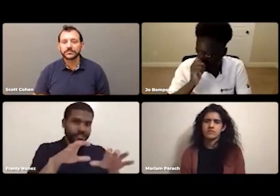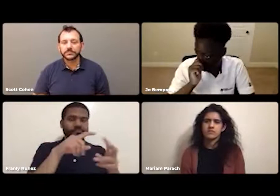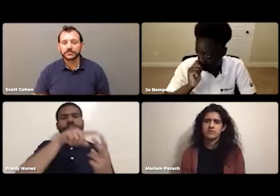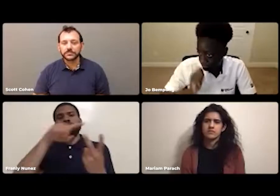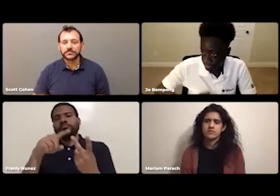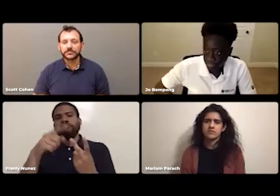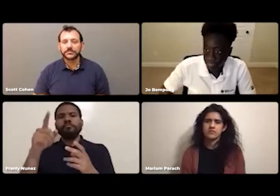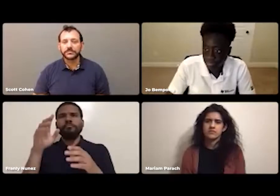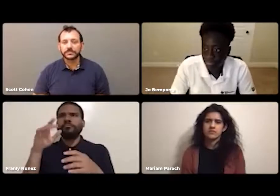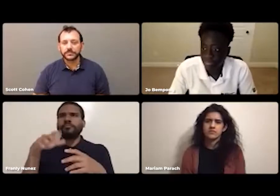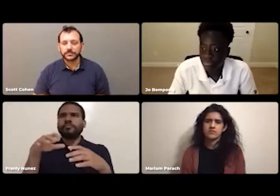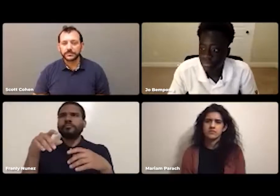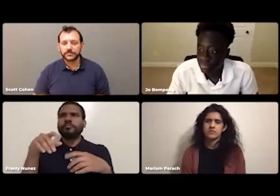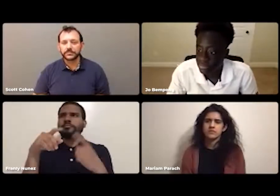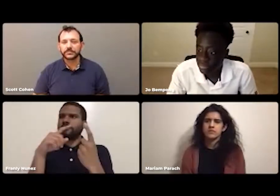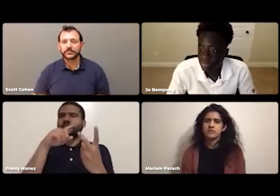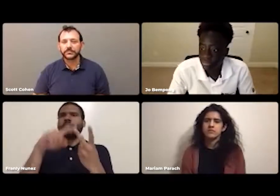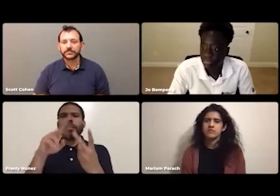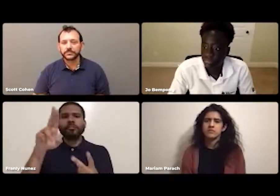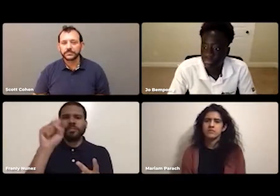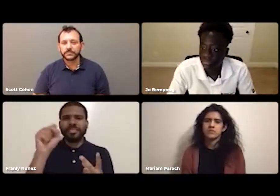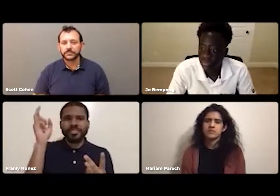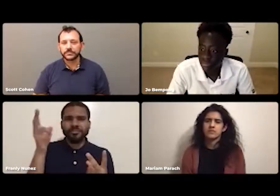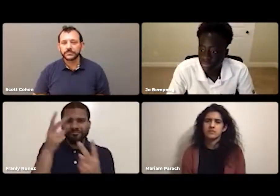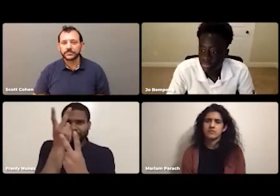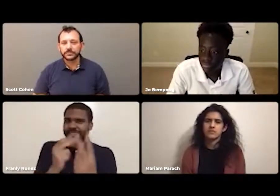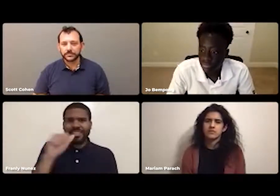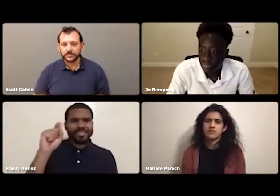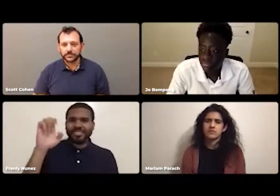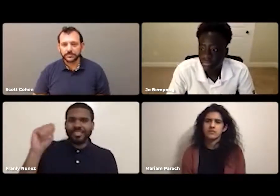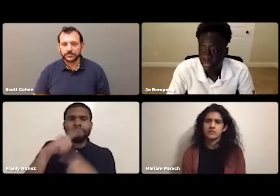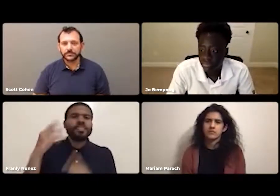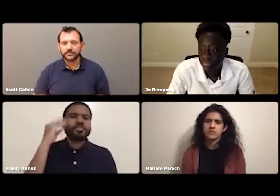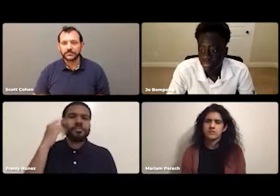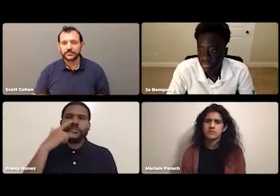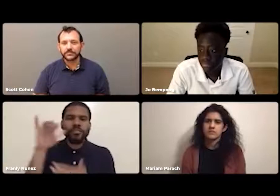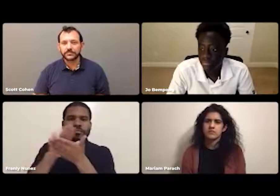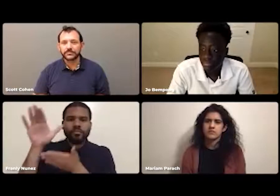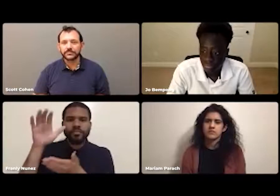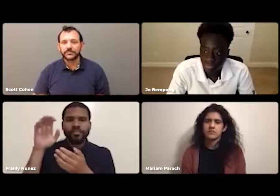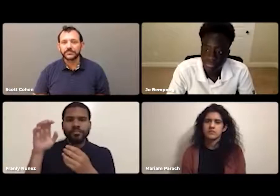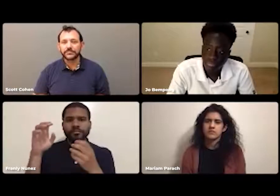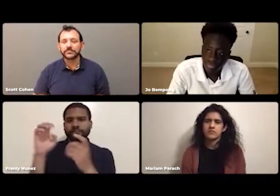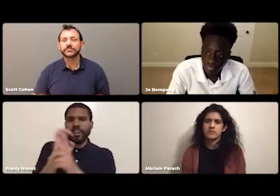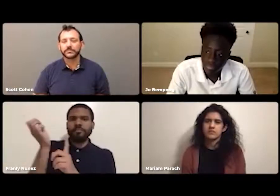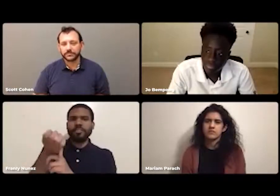The AP classes I took, I think, were English and history, not anything related to STEM.